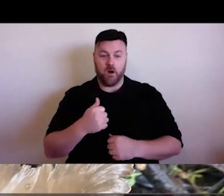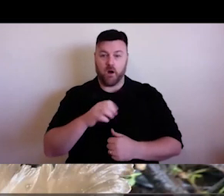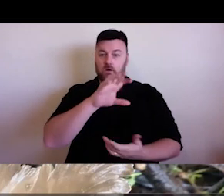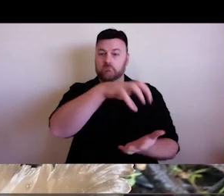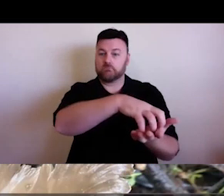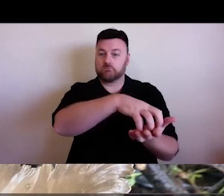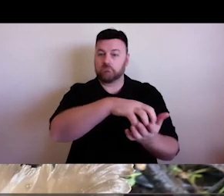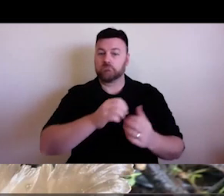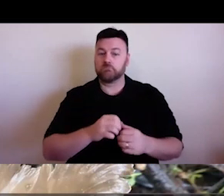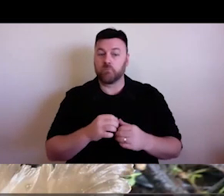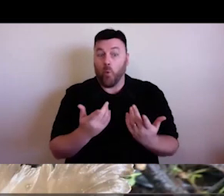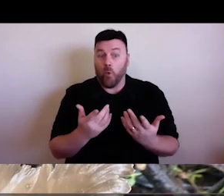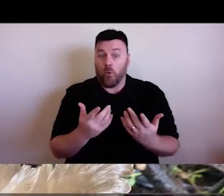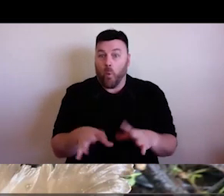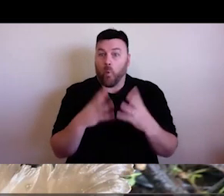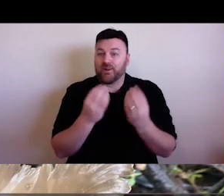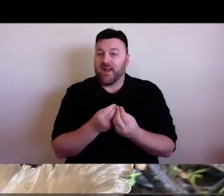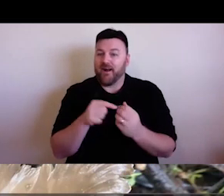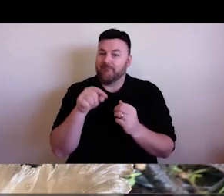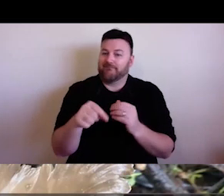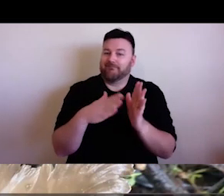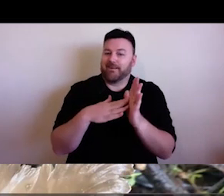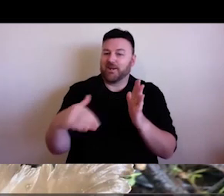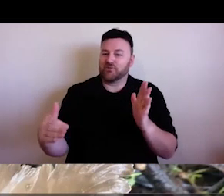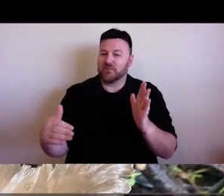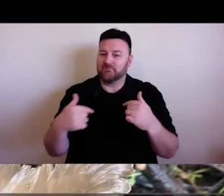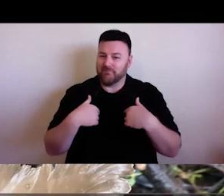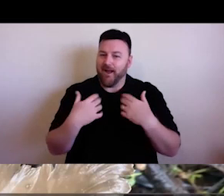for the industry. What I want to do now is I want to put the second